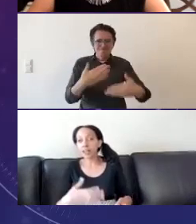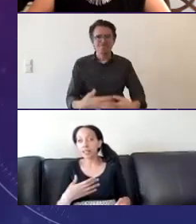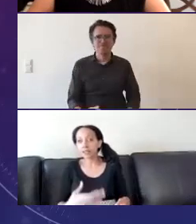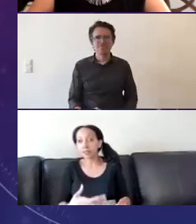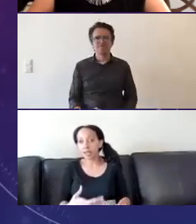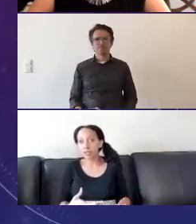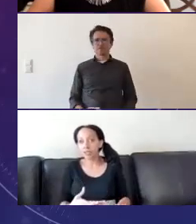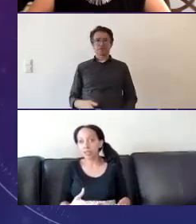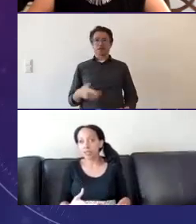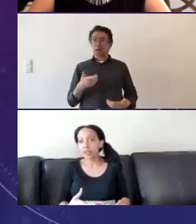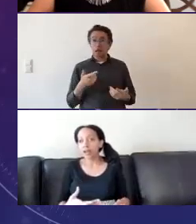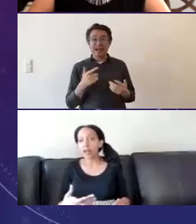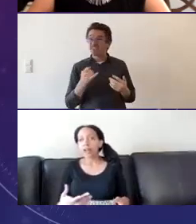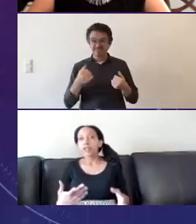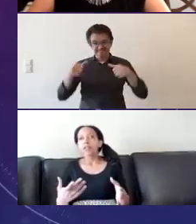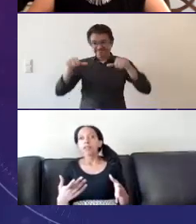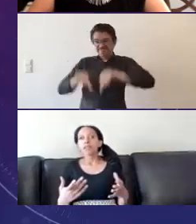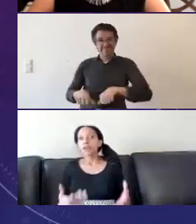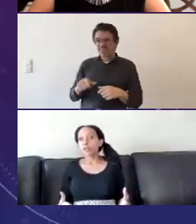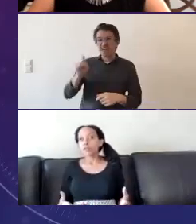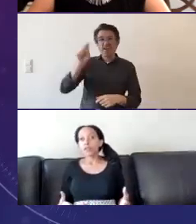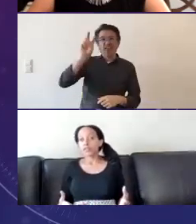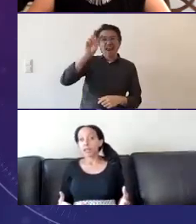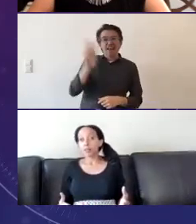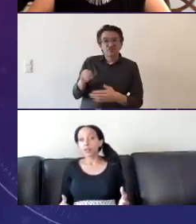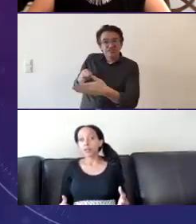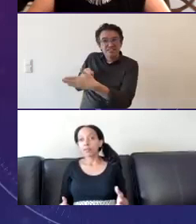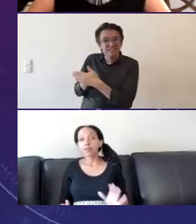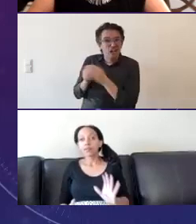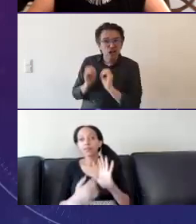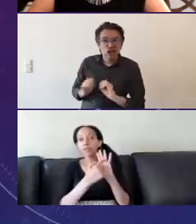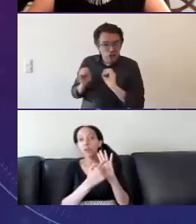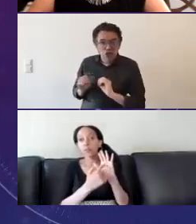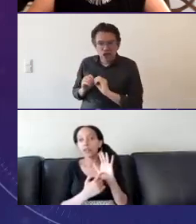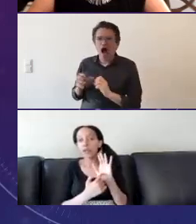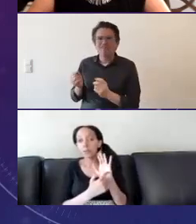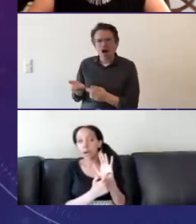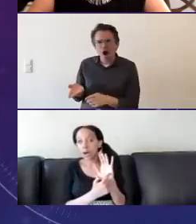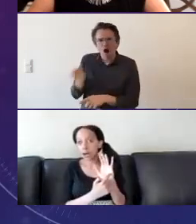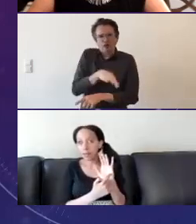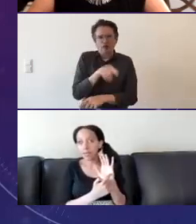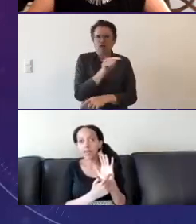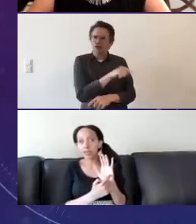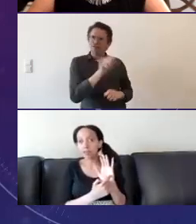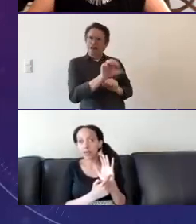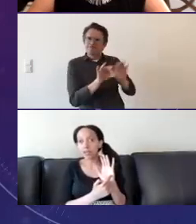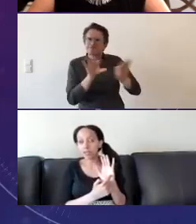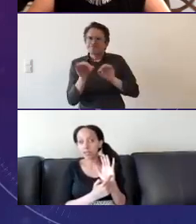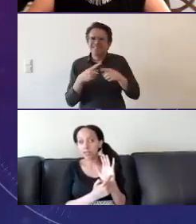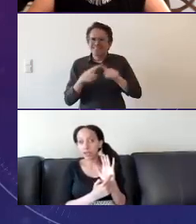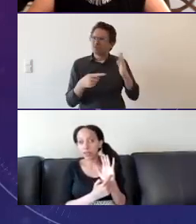information so for example print on palm is another method used around the world